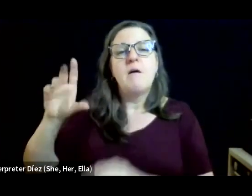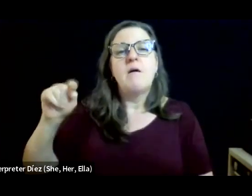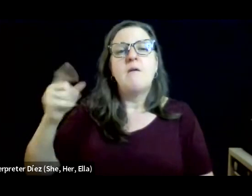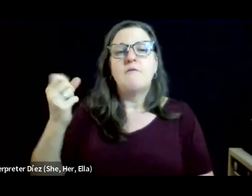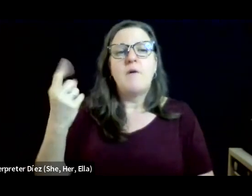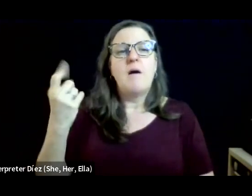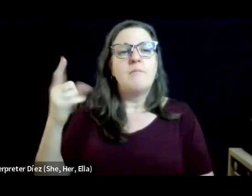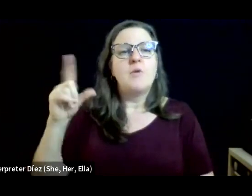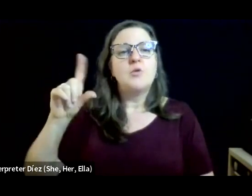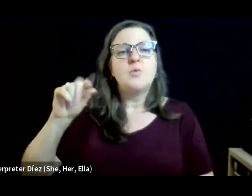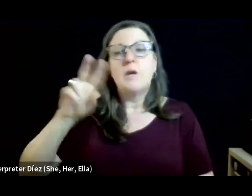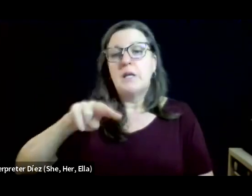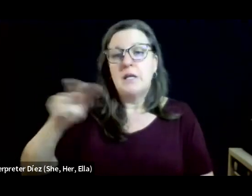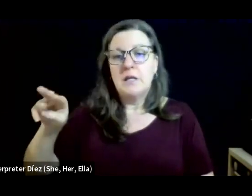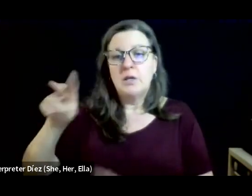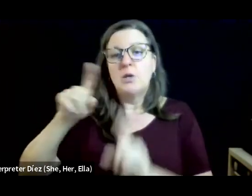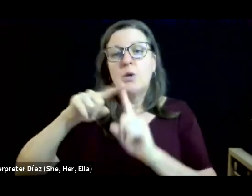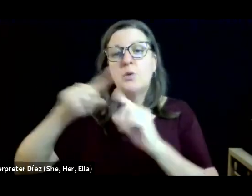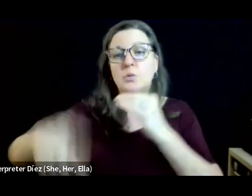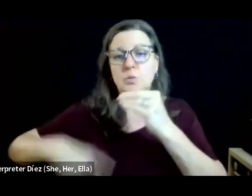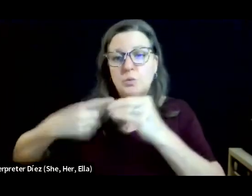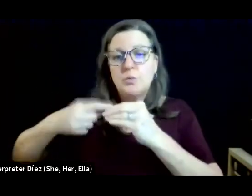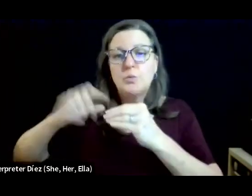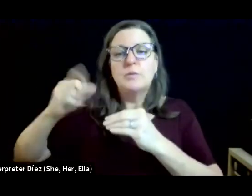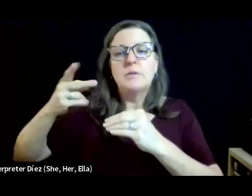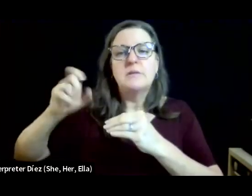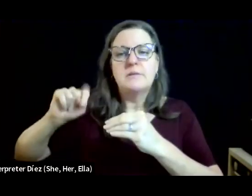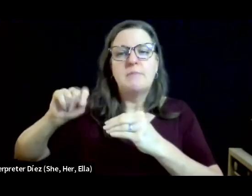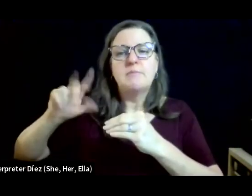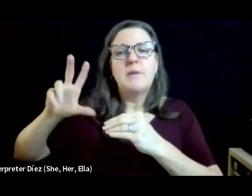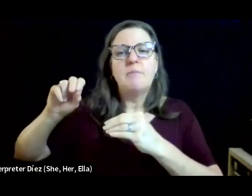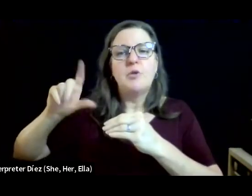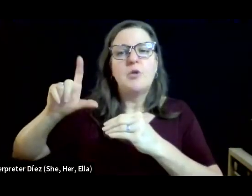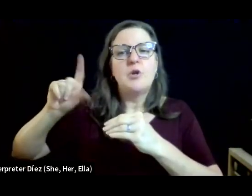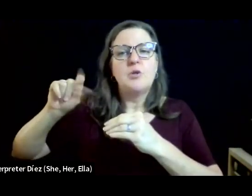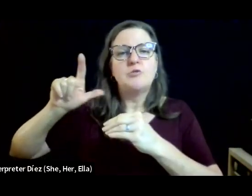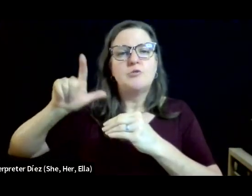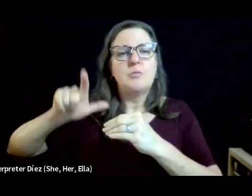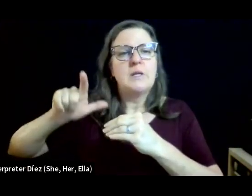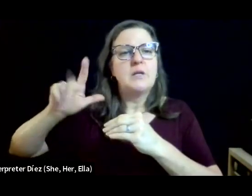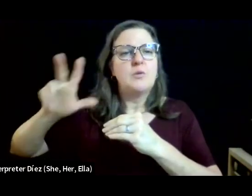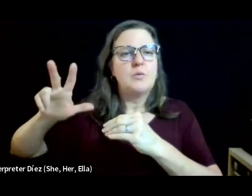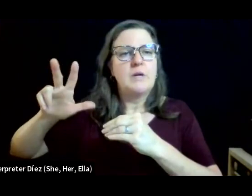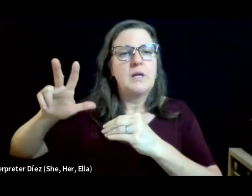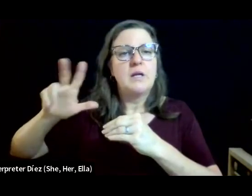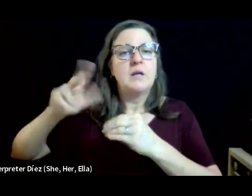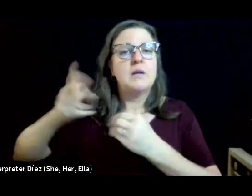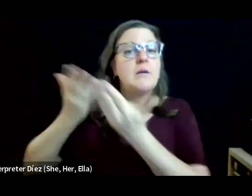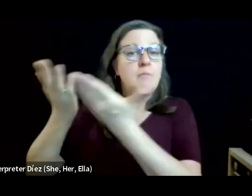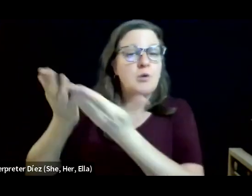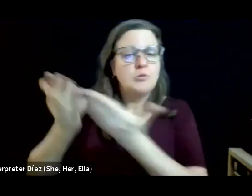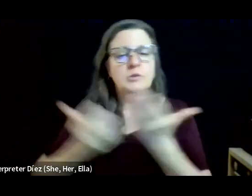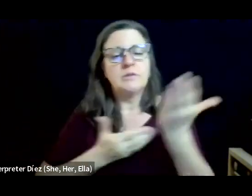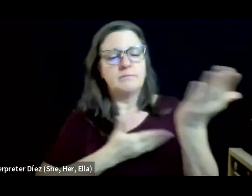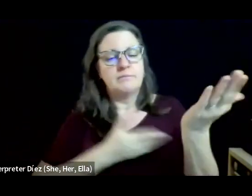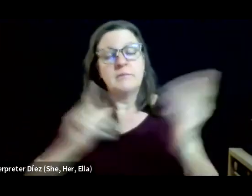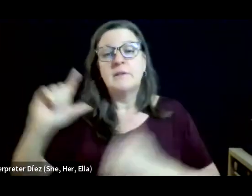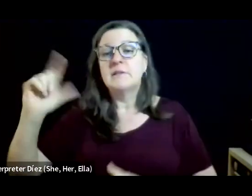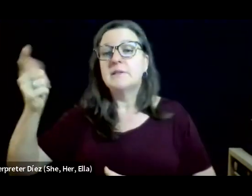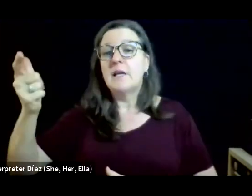2022 to September 30th, 2023. Is there a motion? [So moved.] Is there a second? Second.